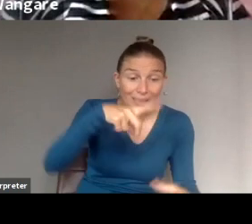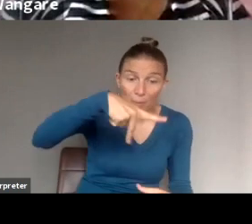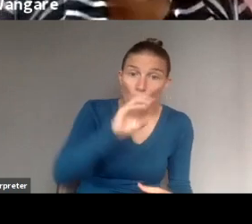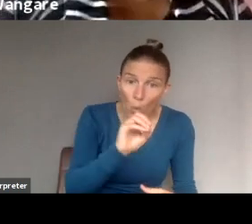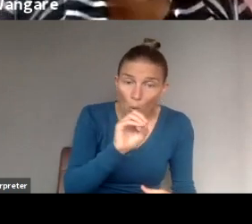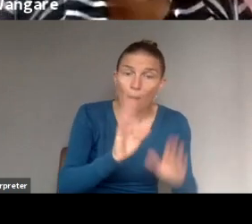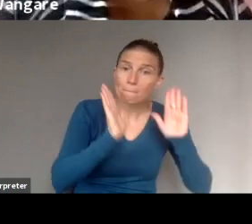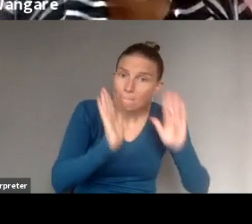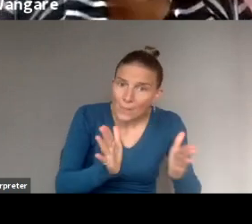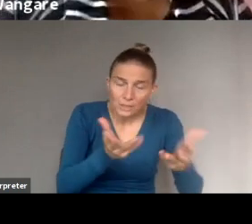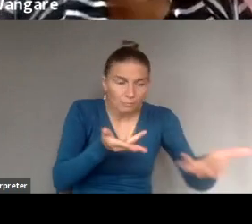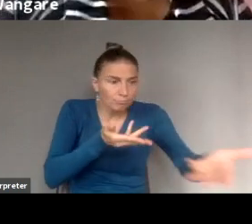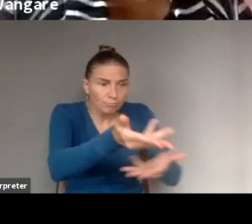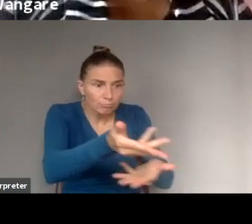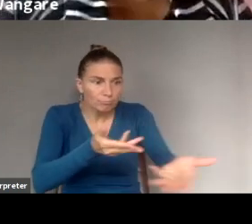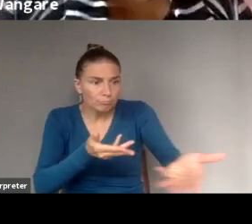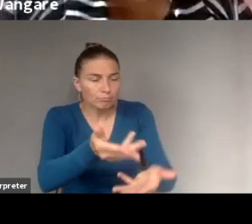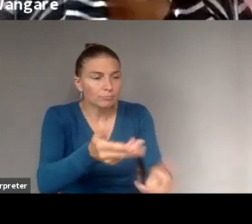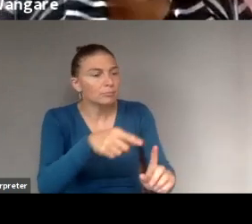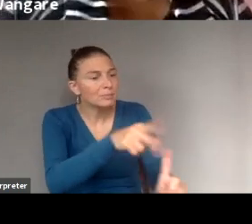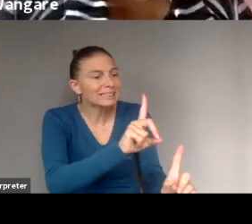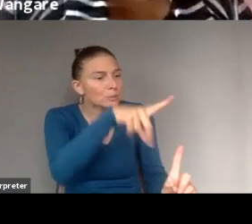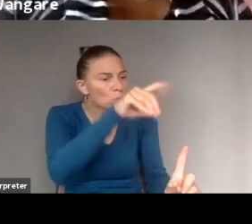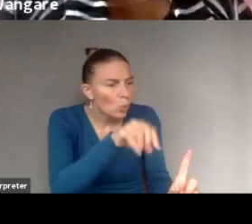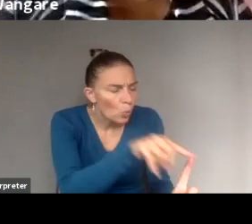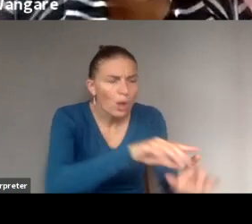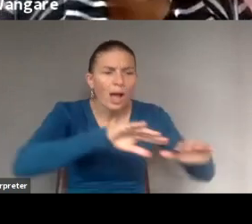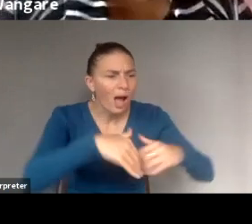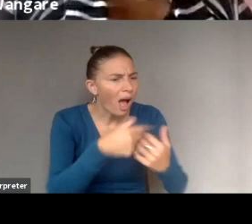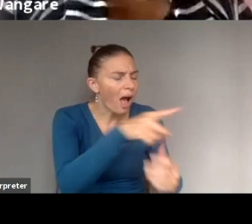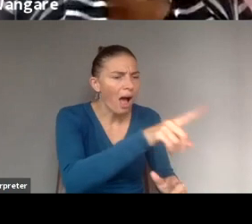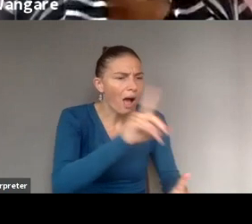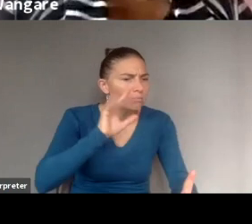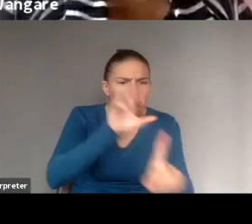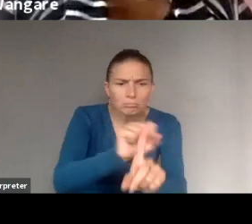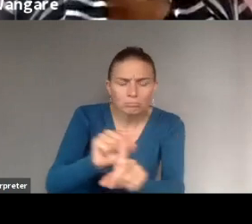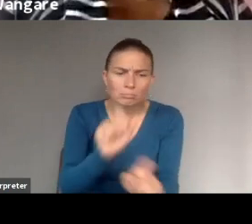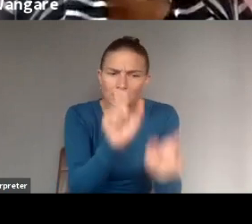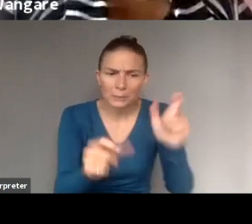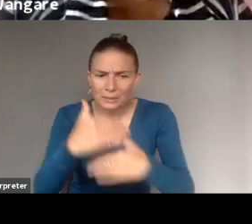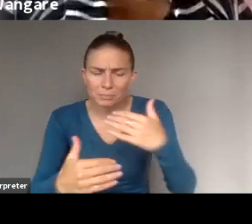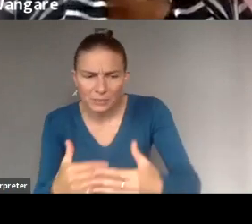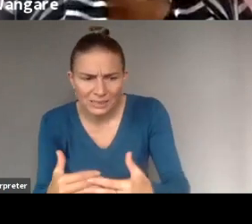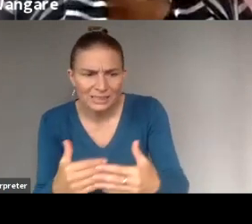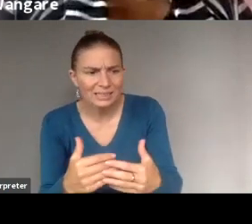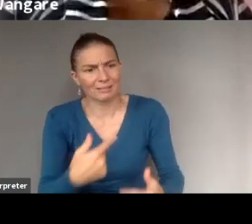Like how do you support us in identifying persons with disabilities in your localities.